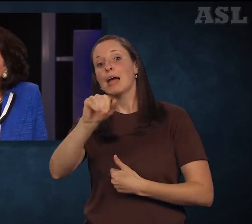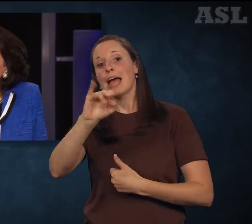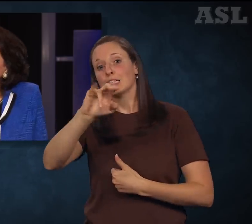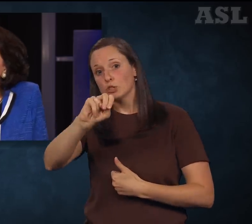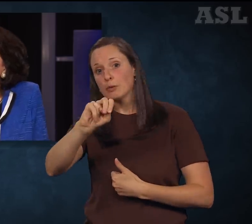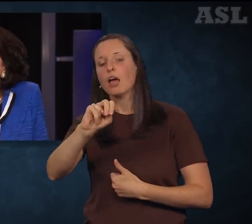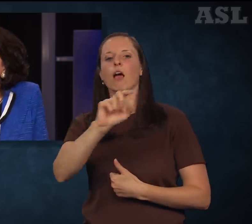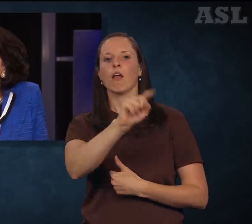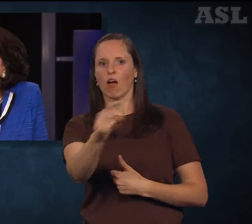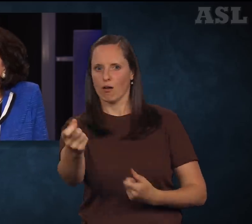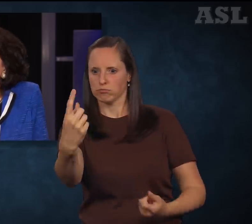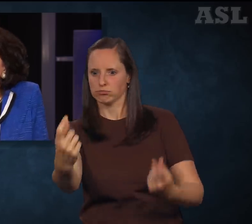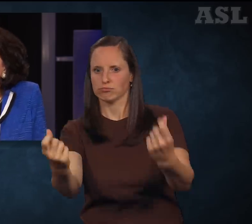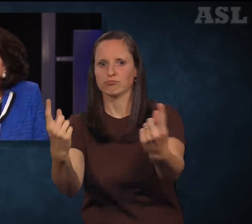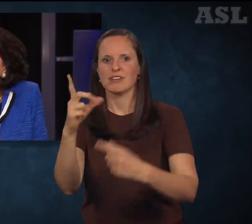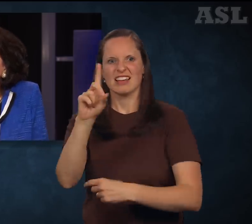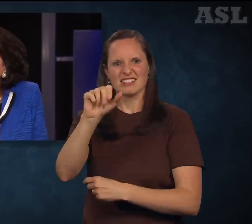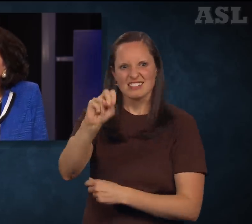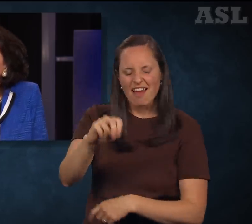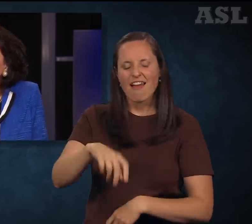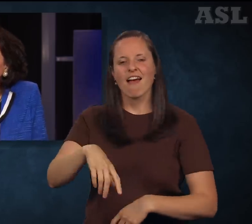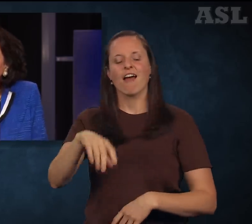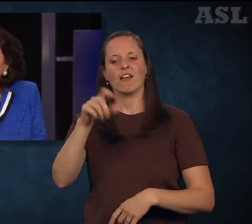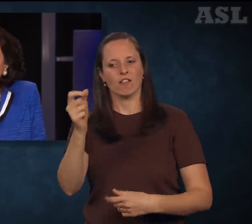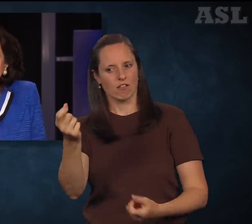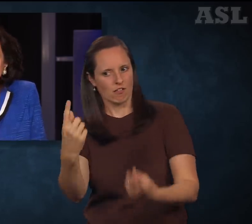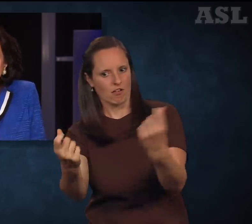"REUBEN?"